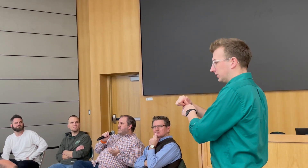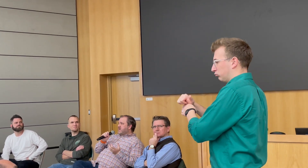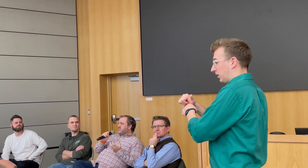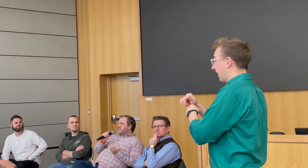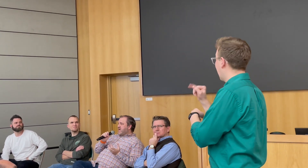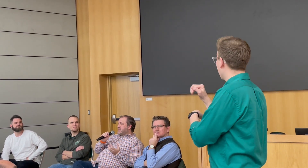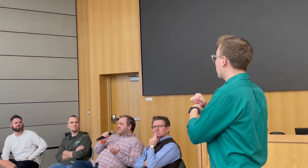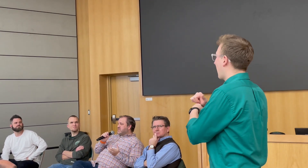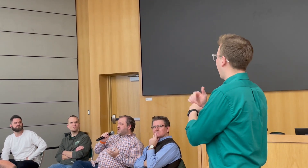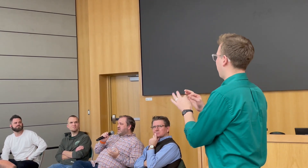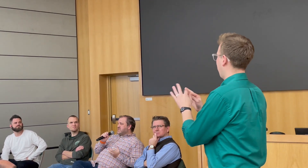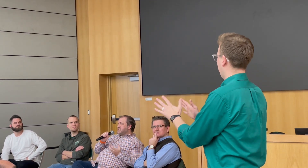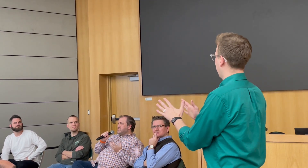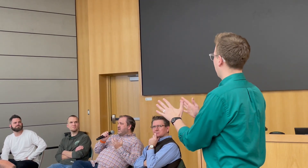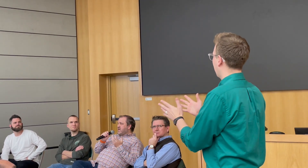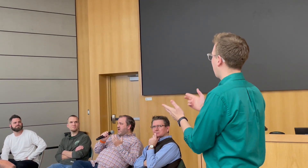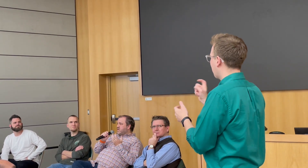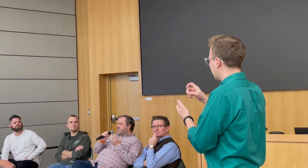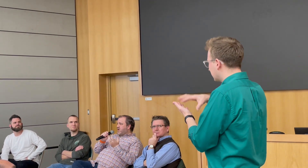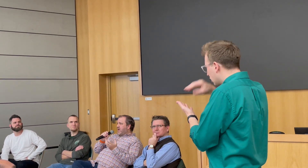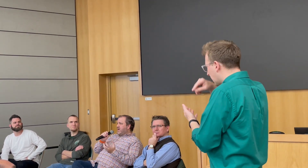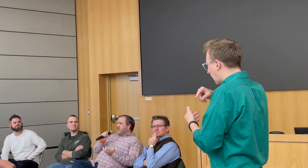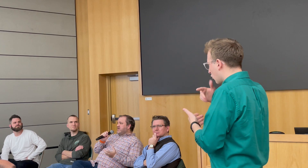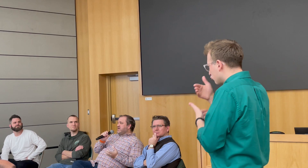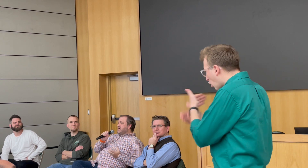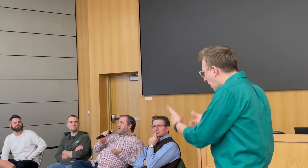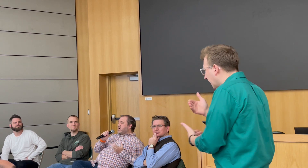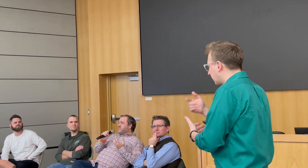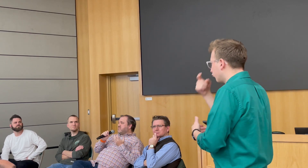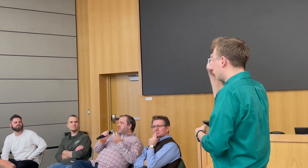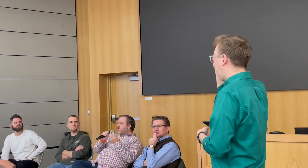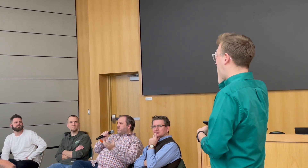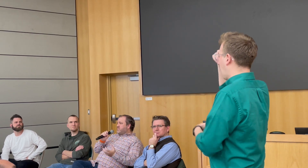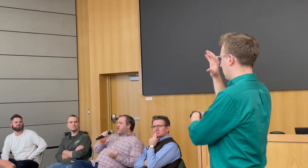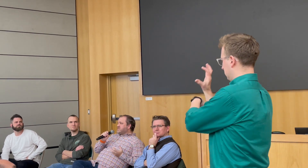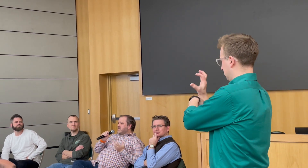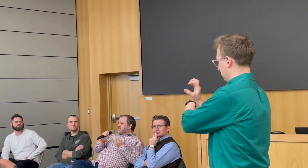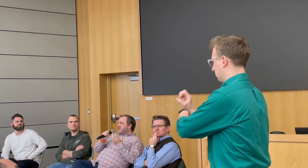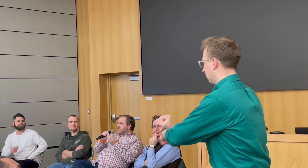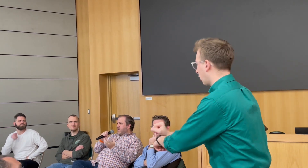to understand that it's a process you need to have your brain um go through the process and